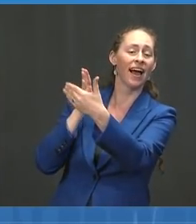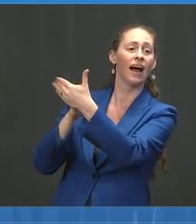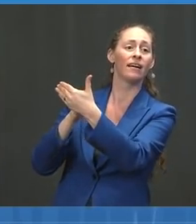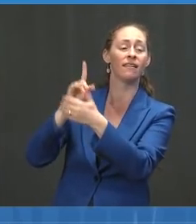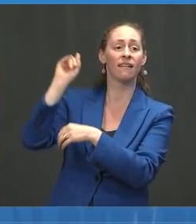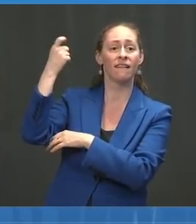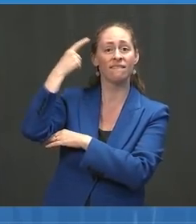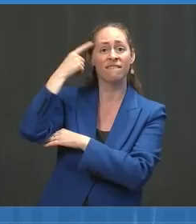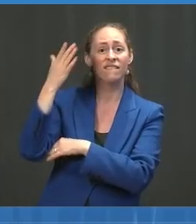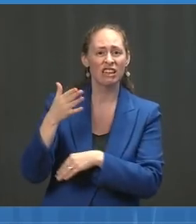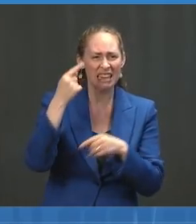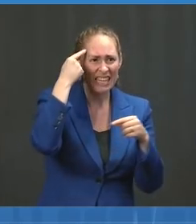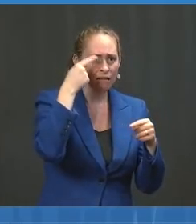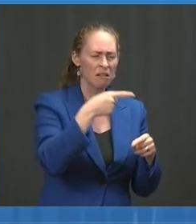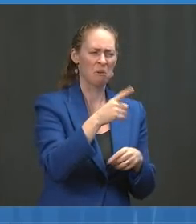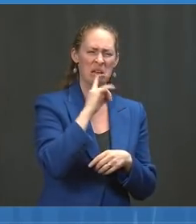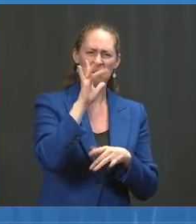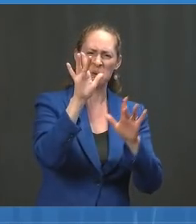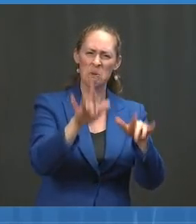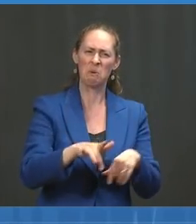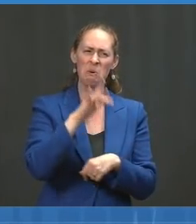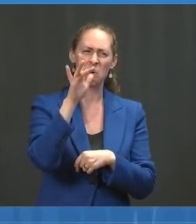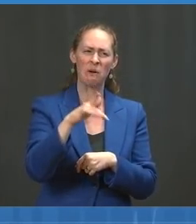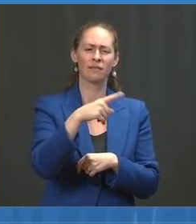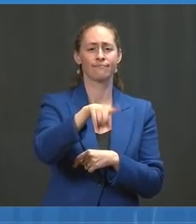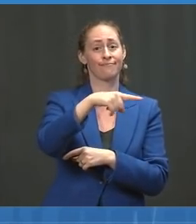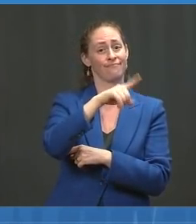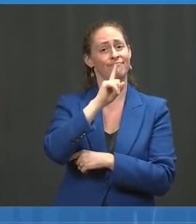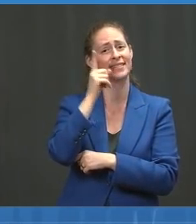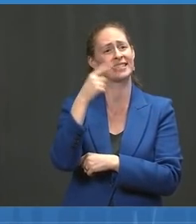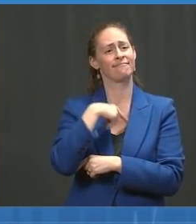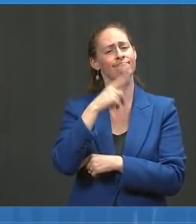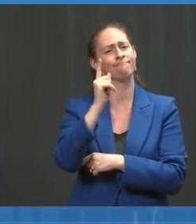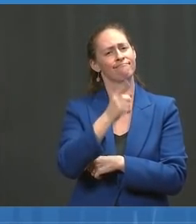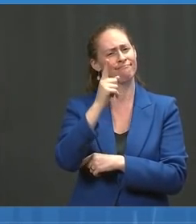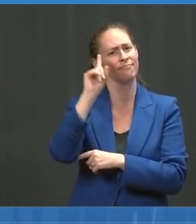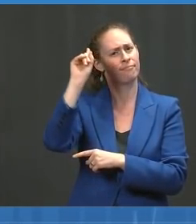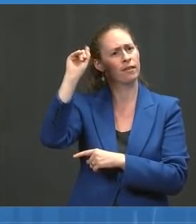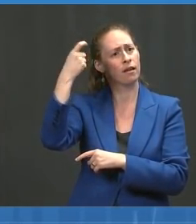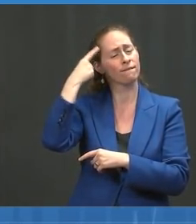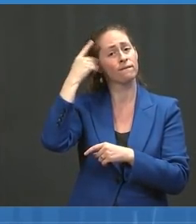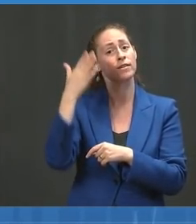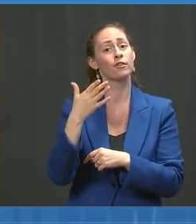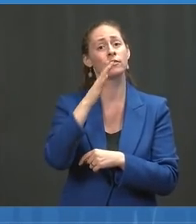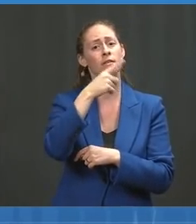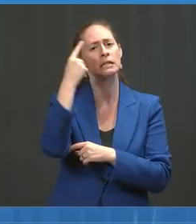Governors and other leaders must put politics and their own political self-interests aside.